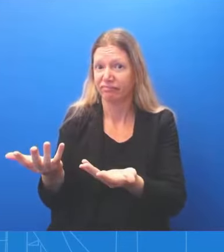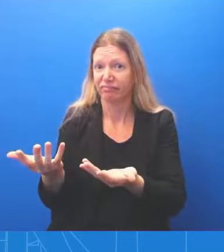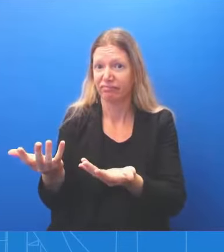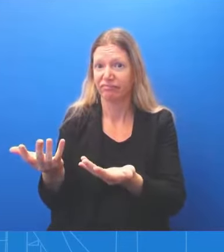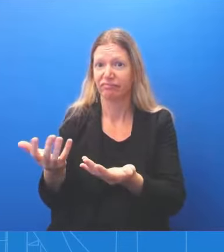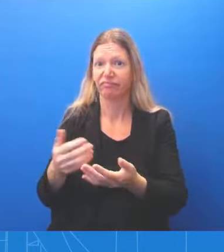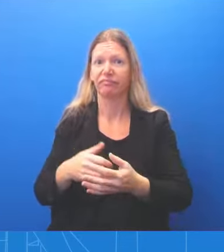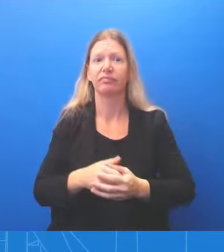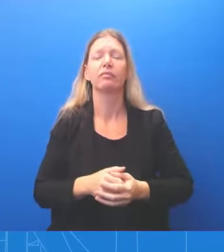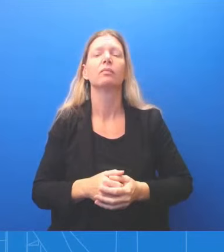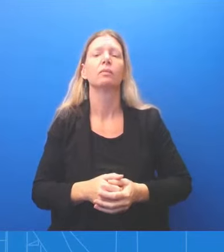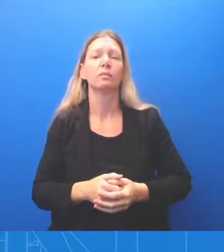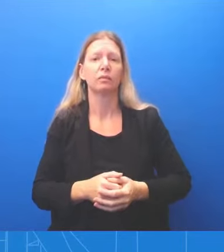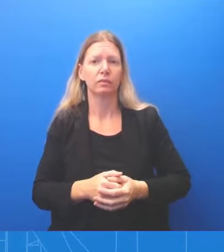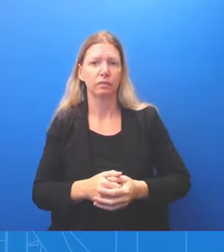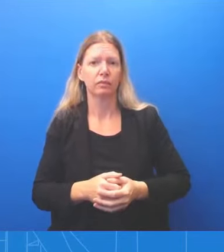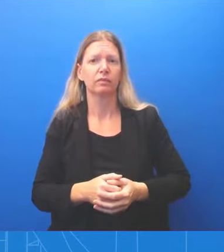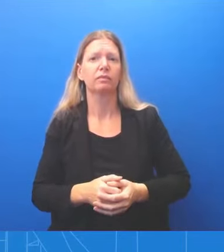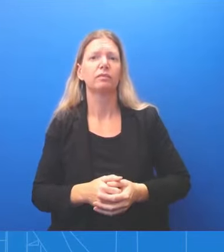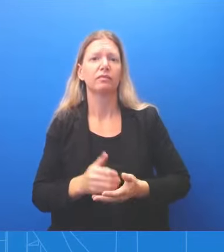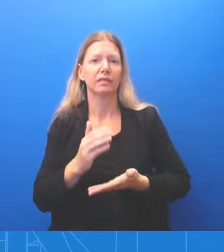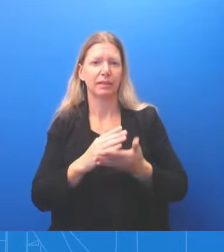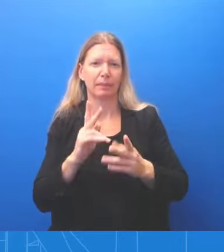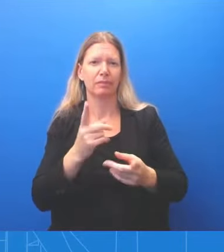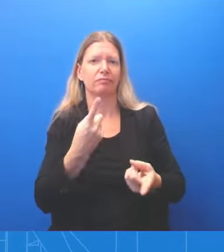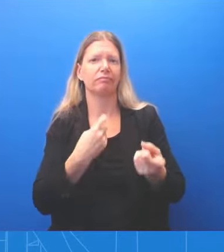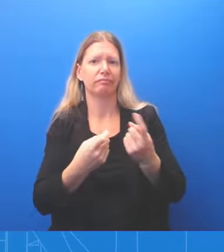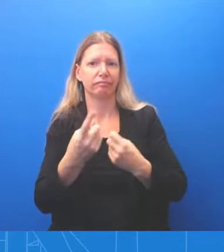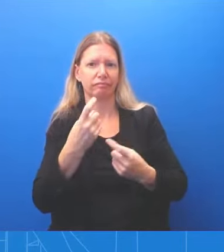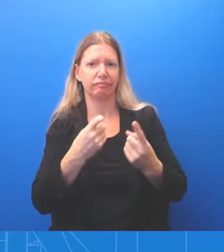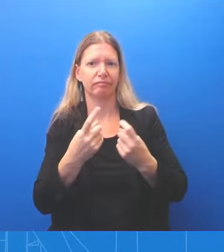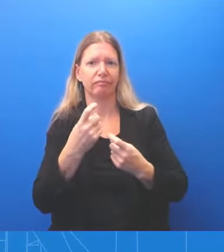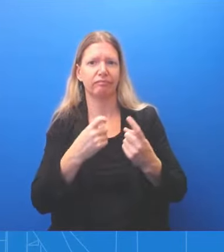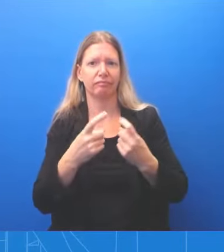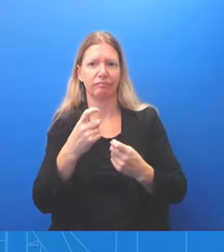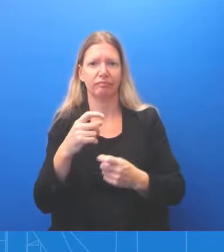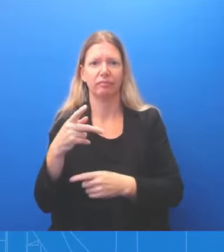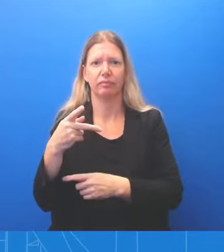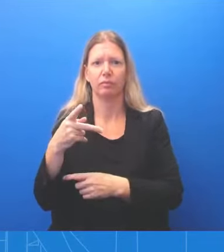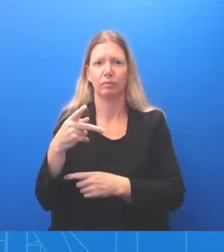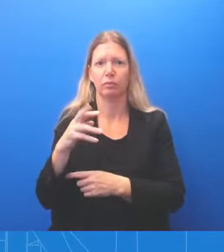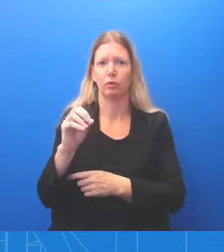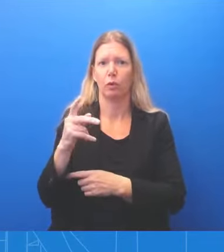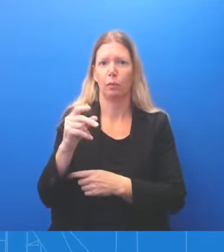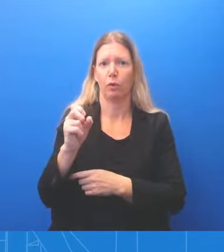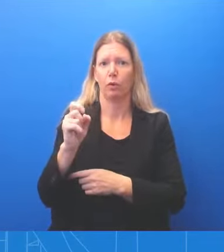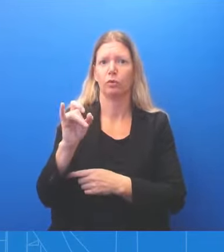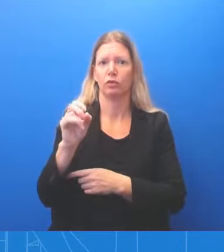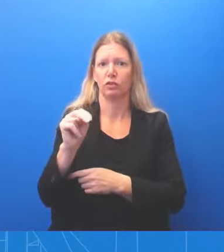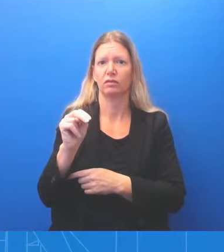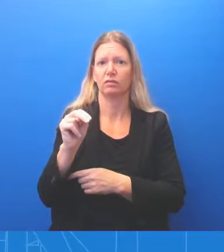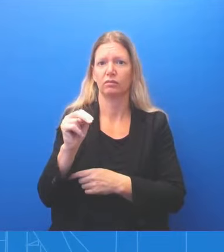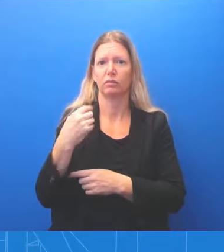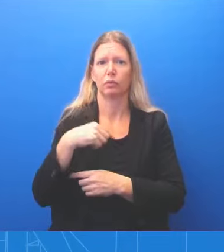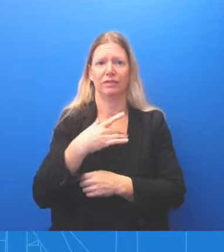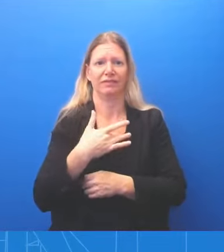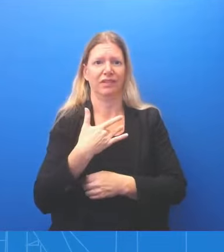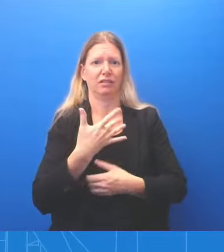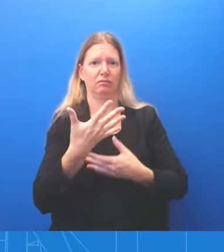So -- so, we are increasingly confident that Prigozhin died in the plane crash